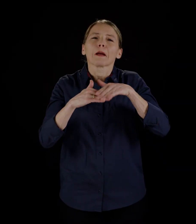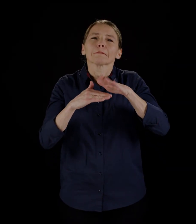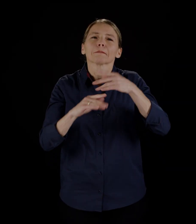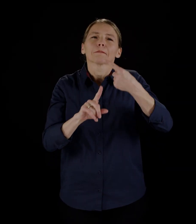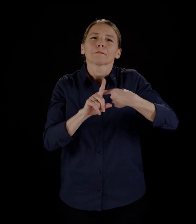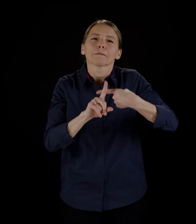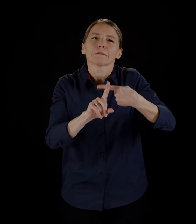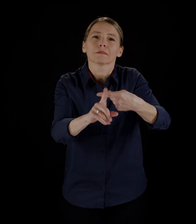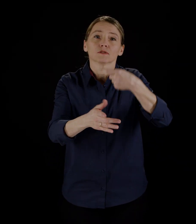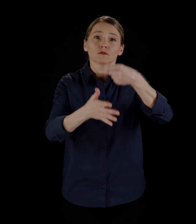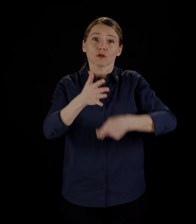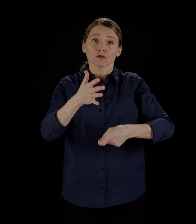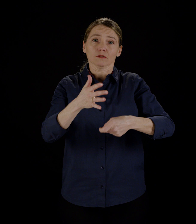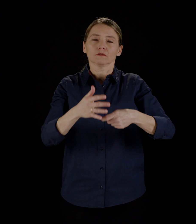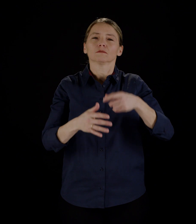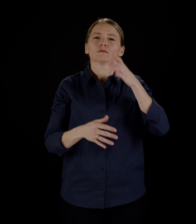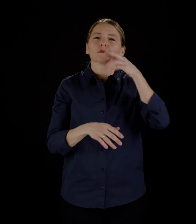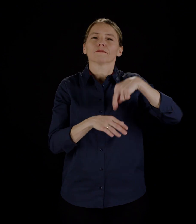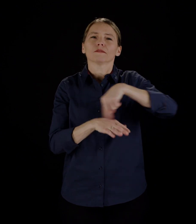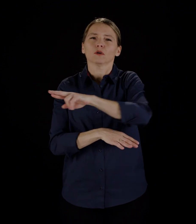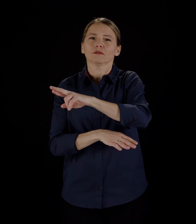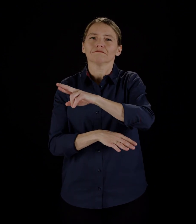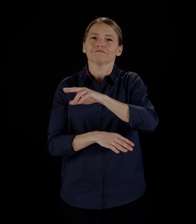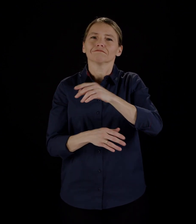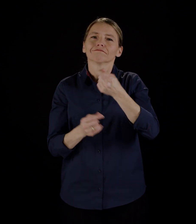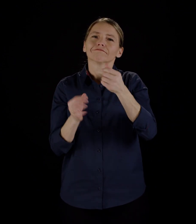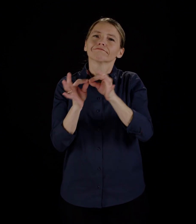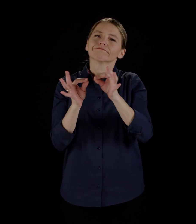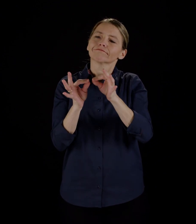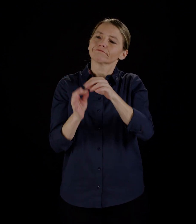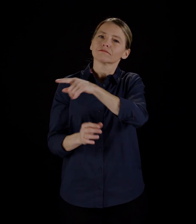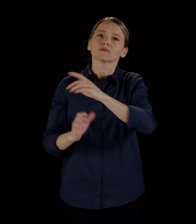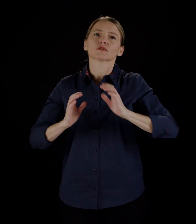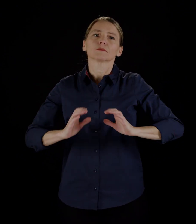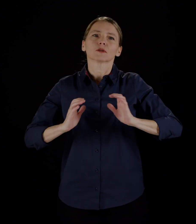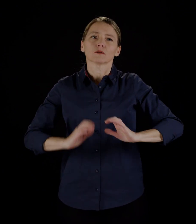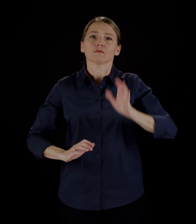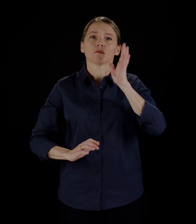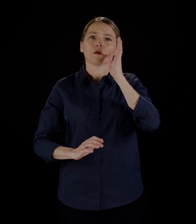The Minimum Monthly Charge refers to the amount that customers will have to pay for Internet